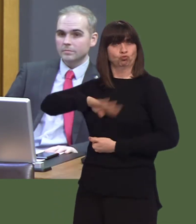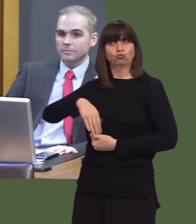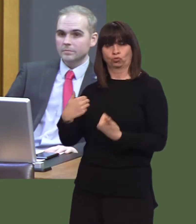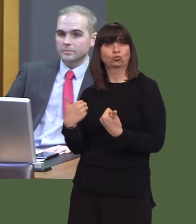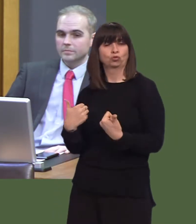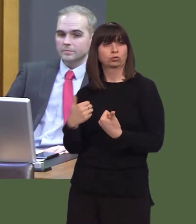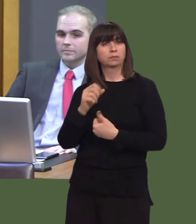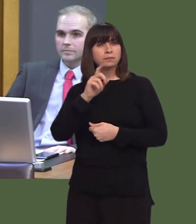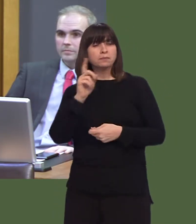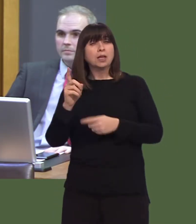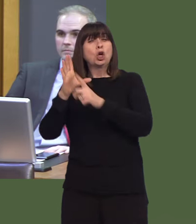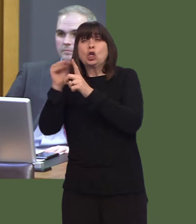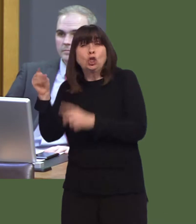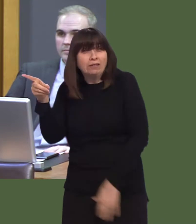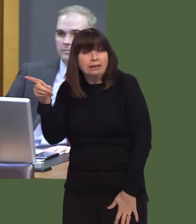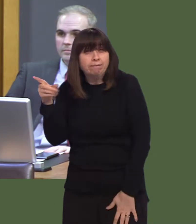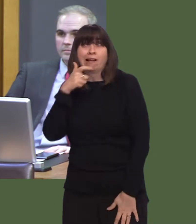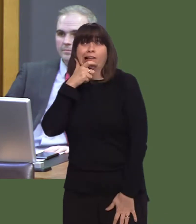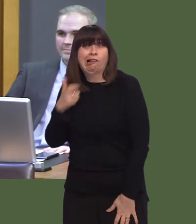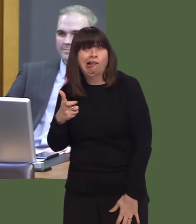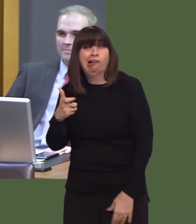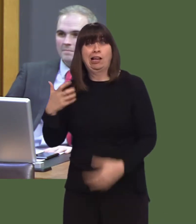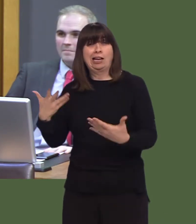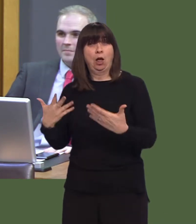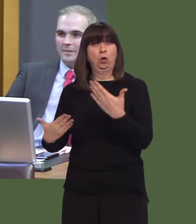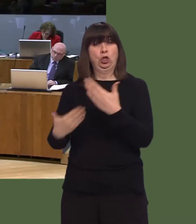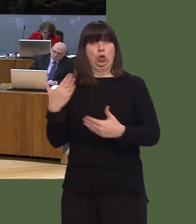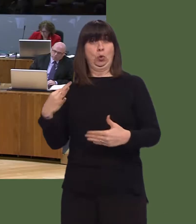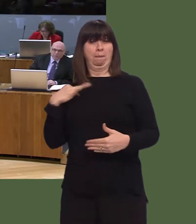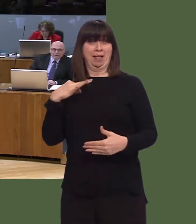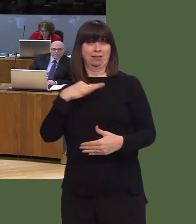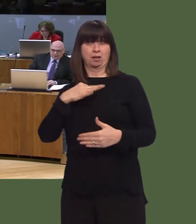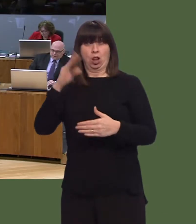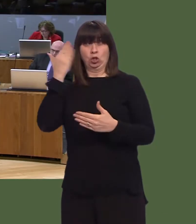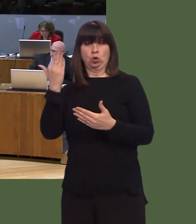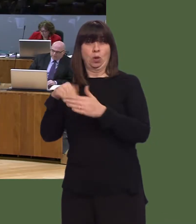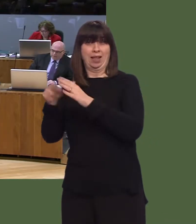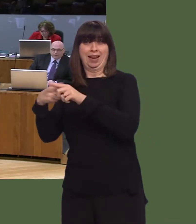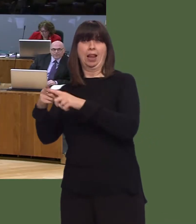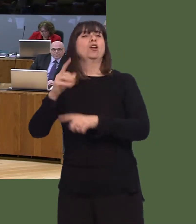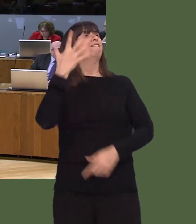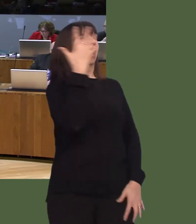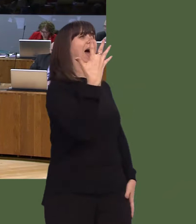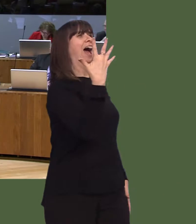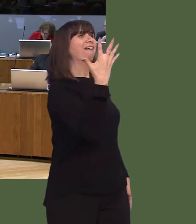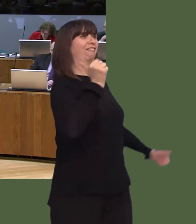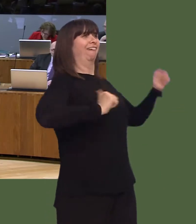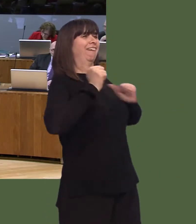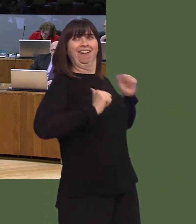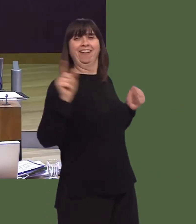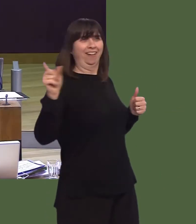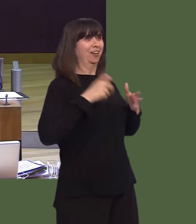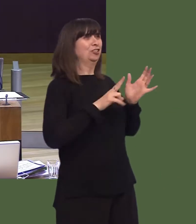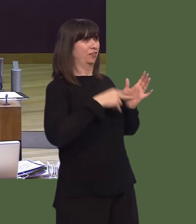Given that even the Tories are opening new medical schools in England, do you accept